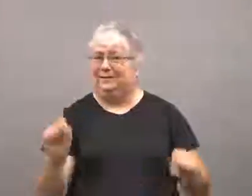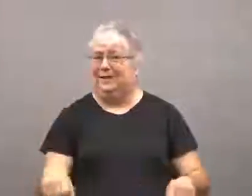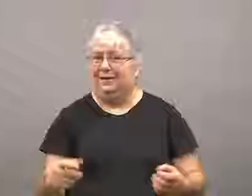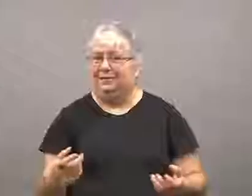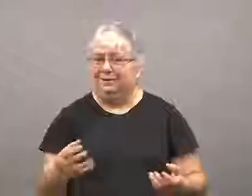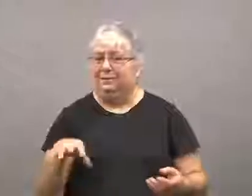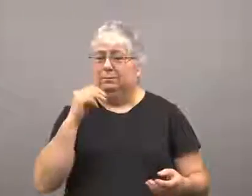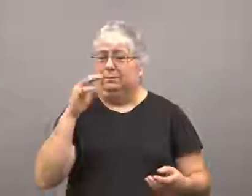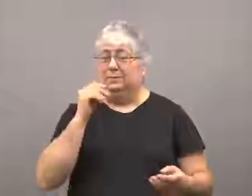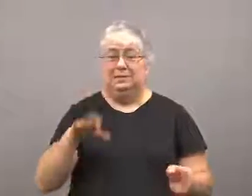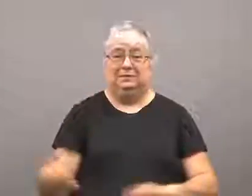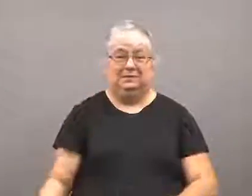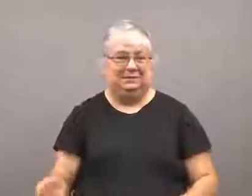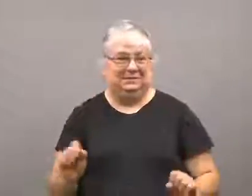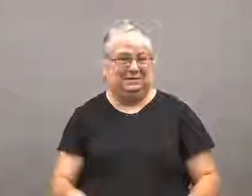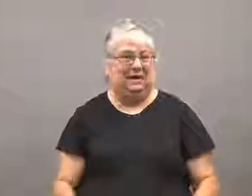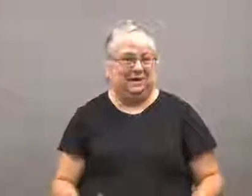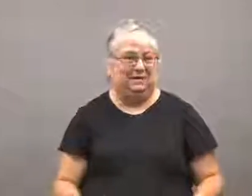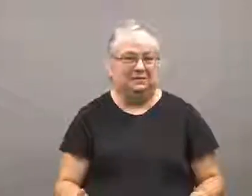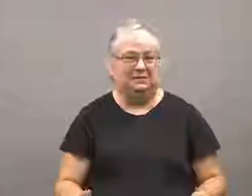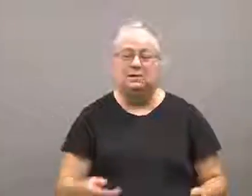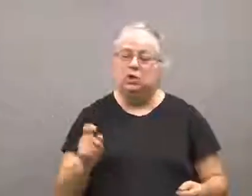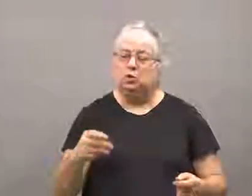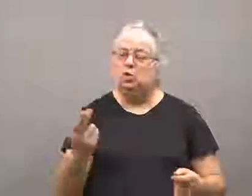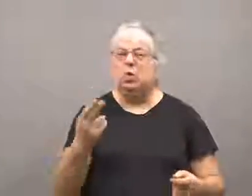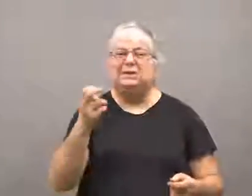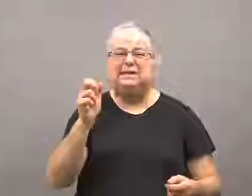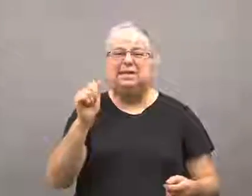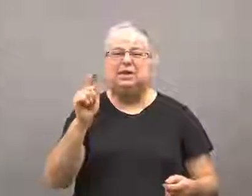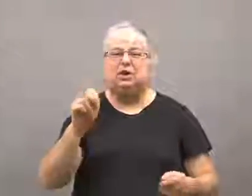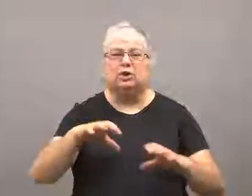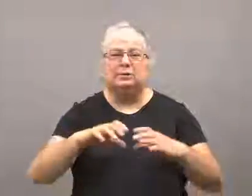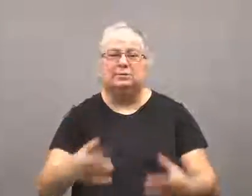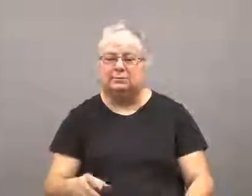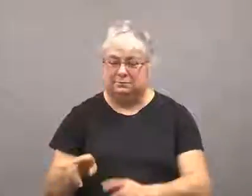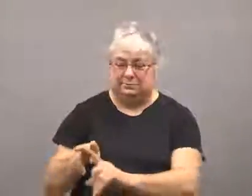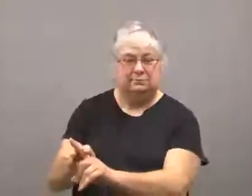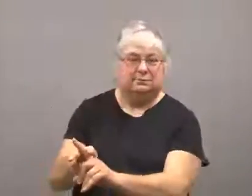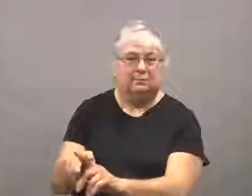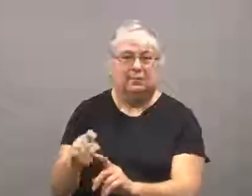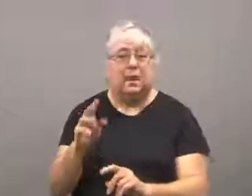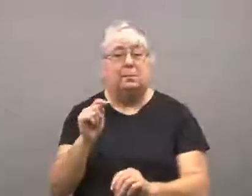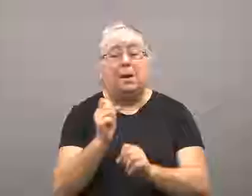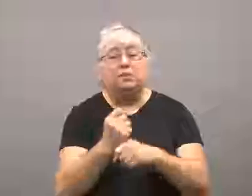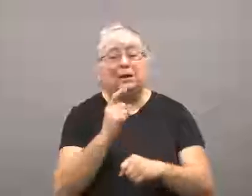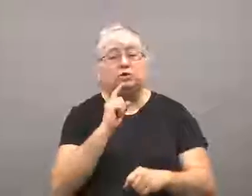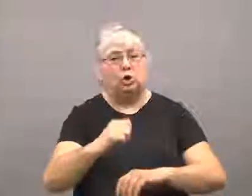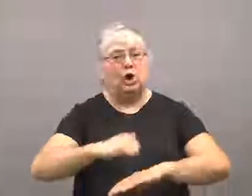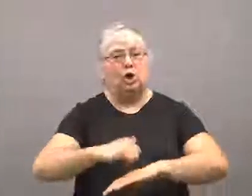Inhaling that can result in death.